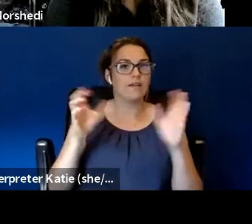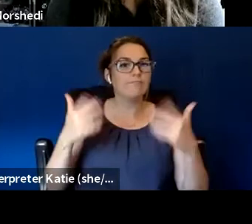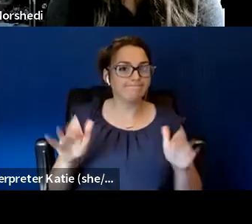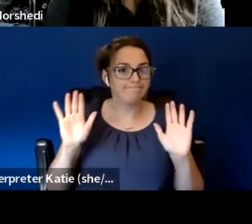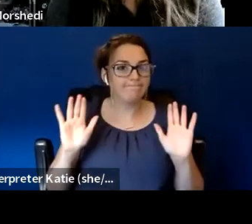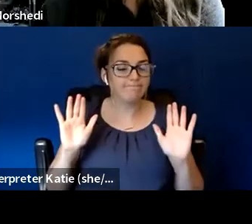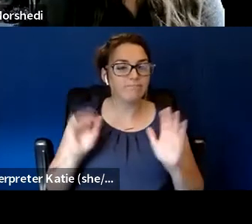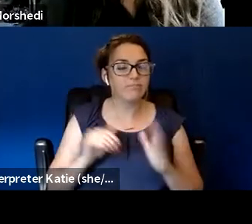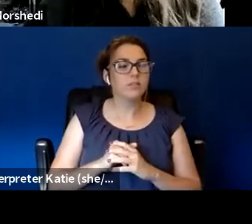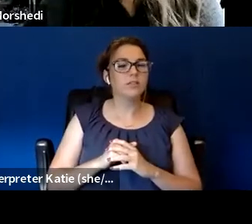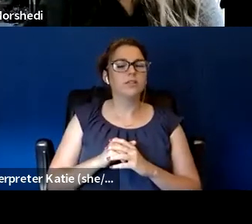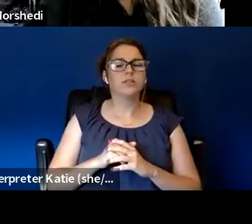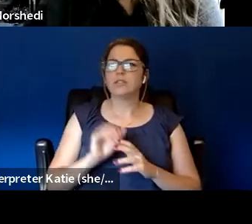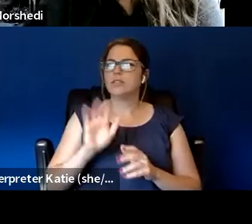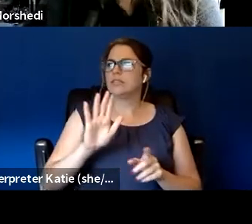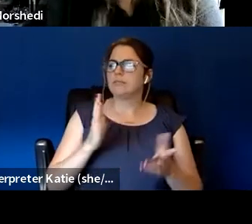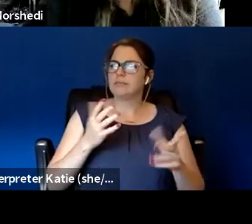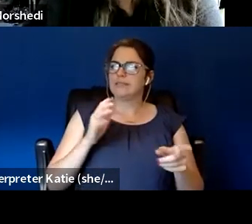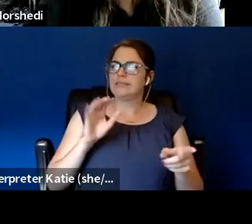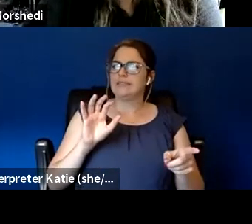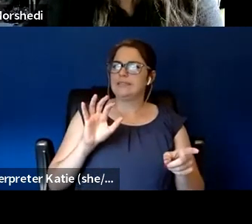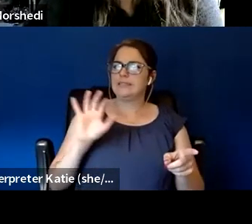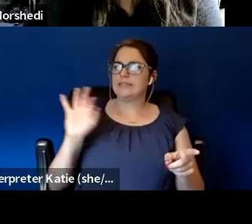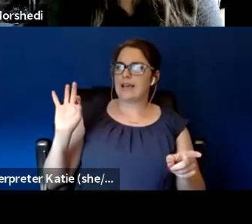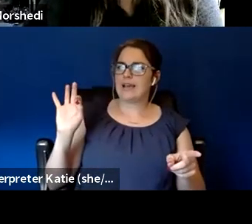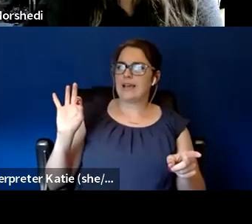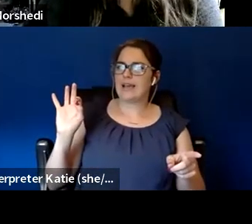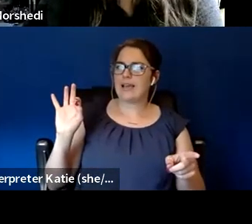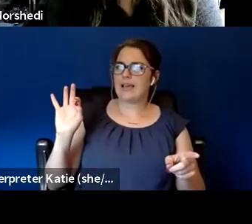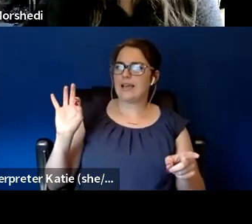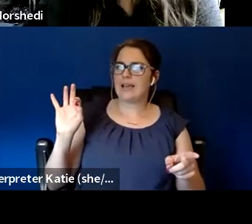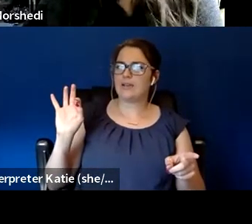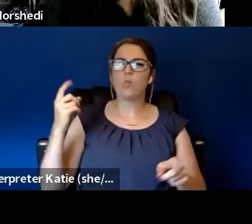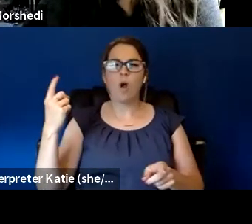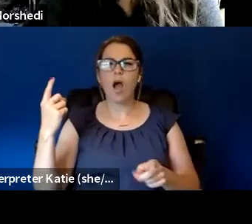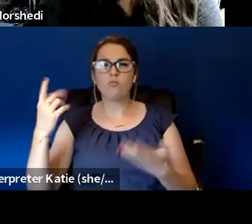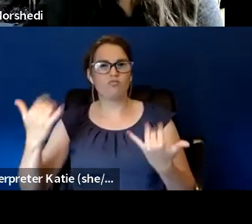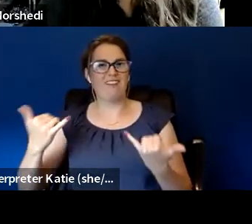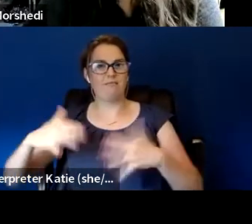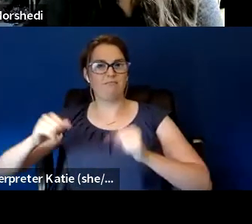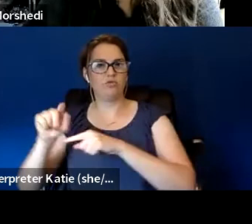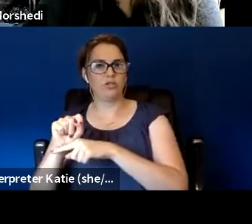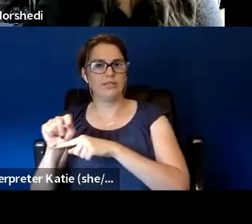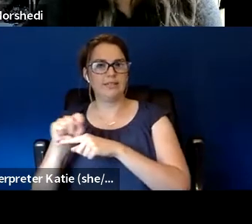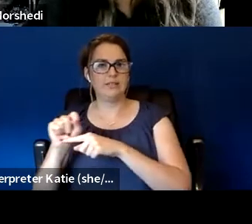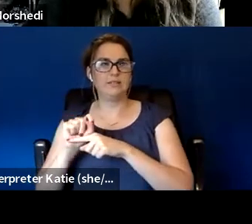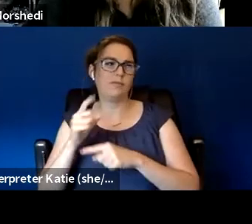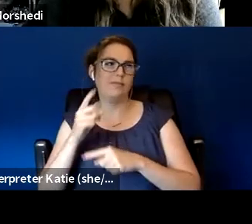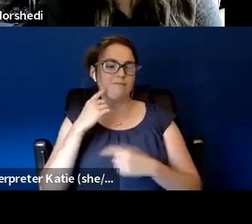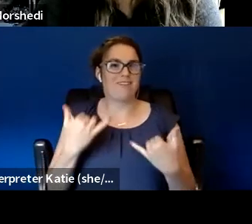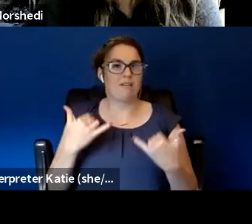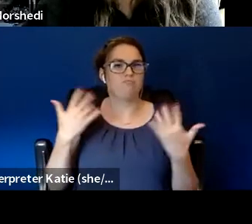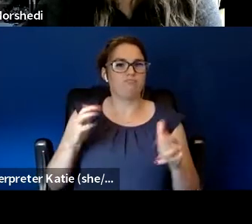Maybe it's nine. I think one is going through the training right now. So we also find it very,